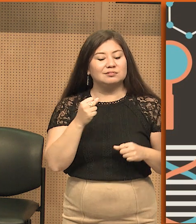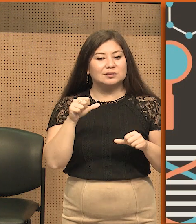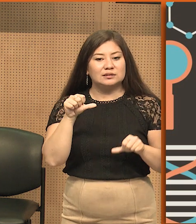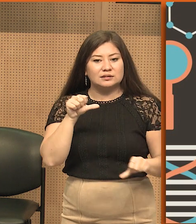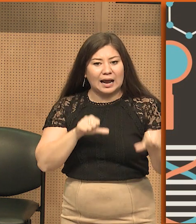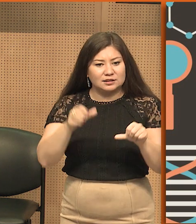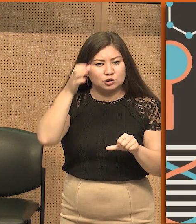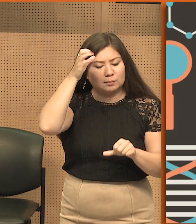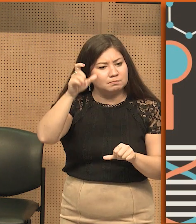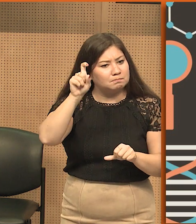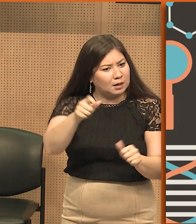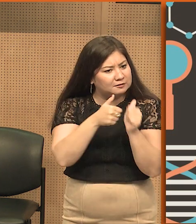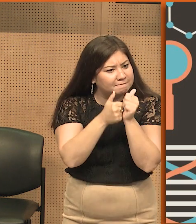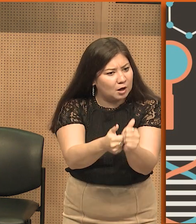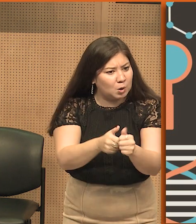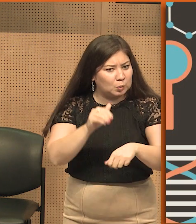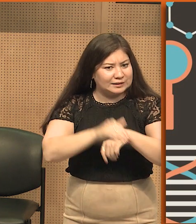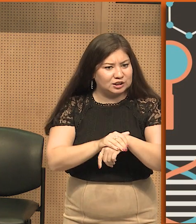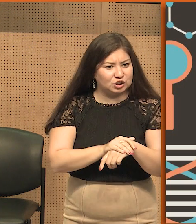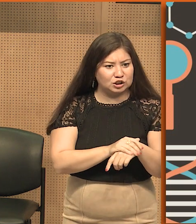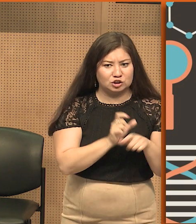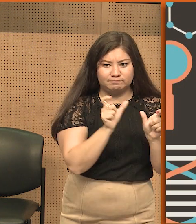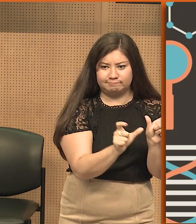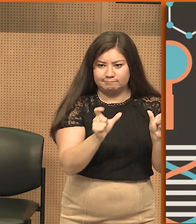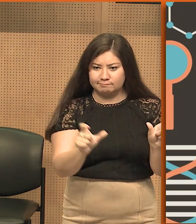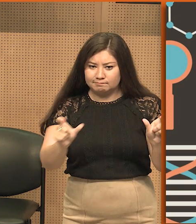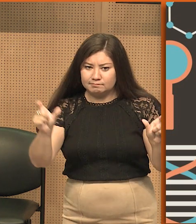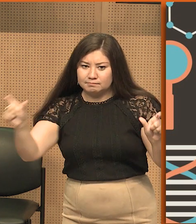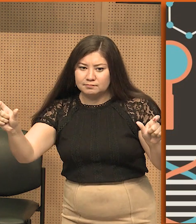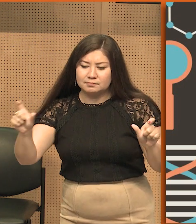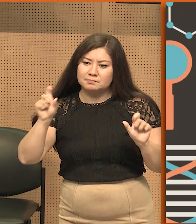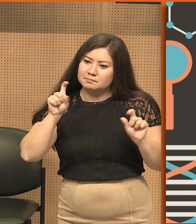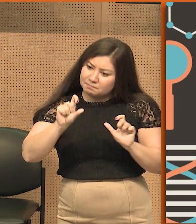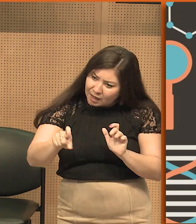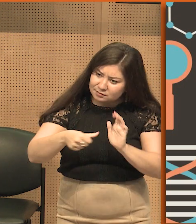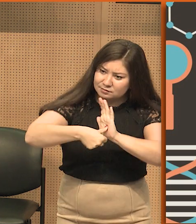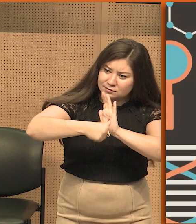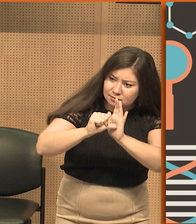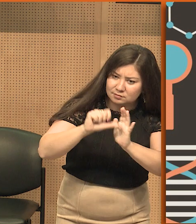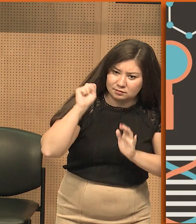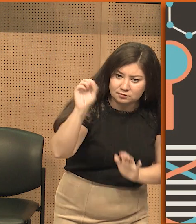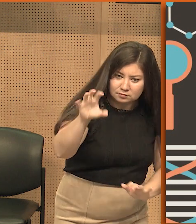science concepts following the English grammatical rules.